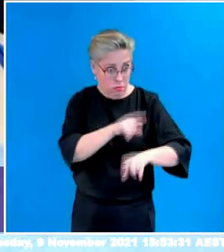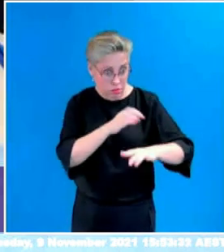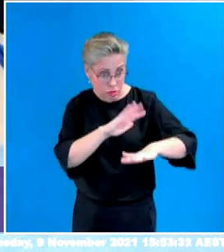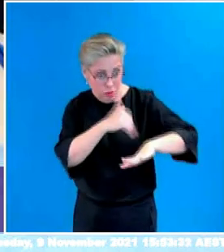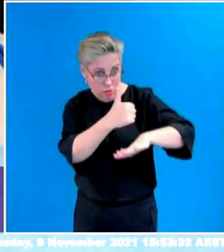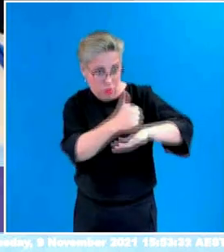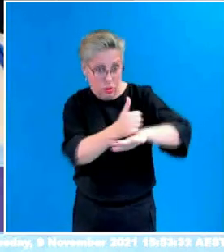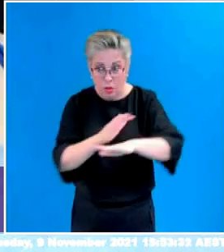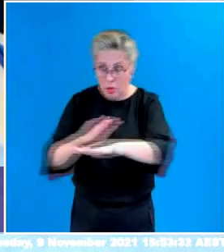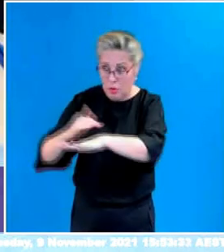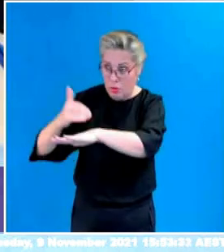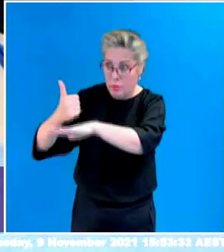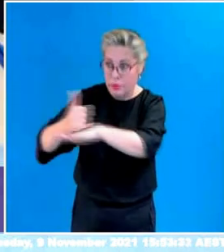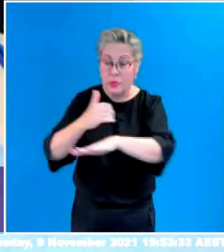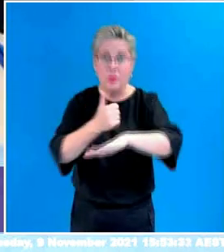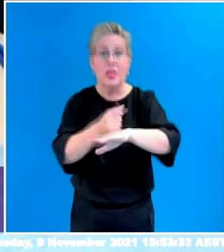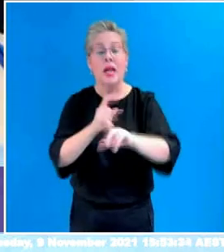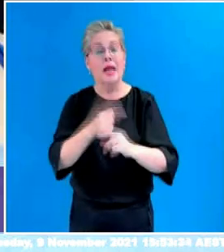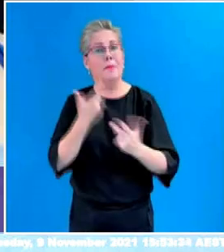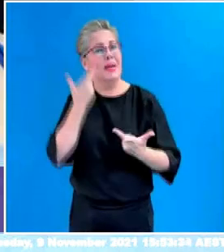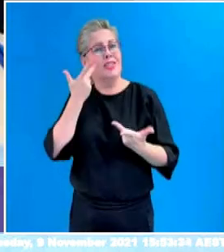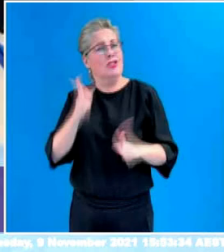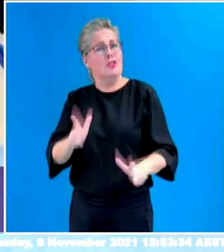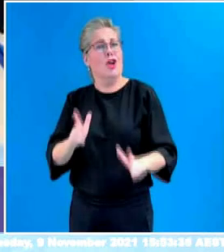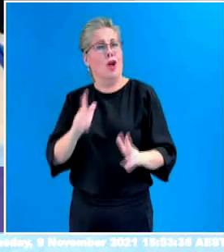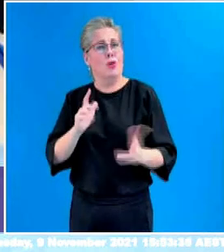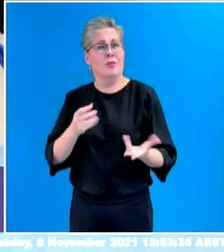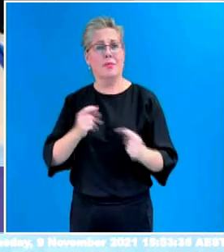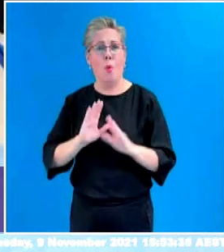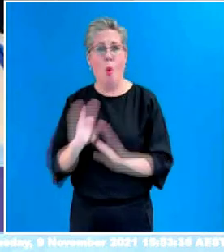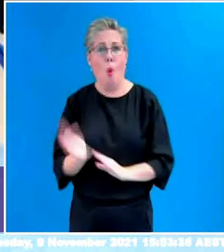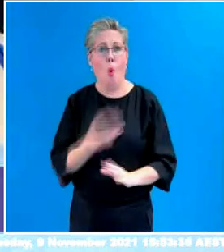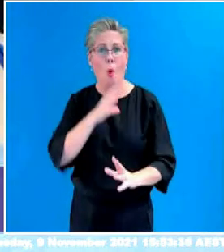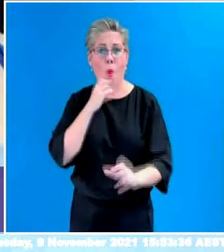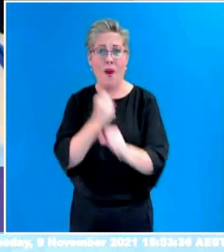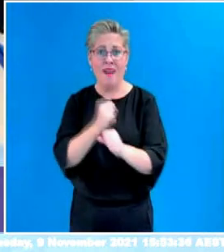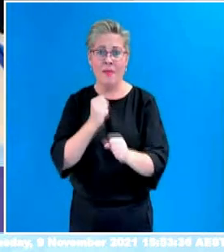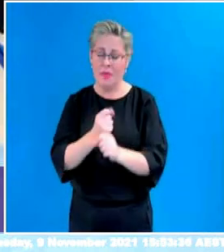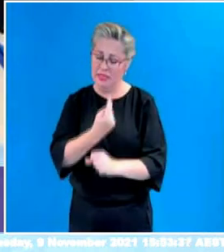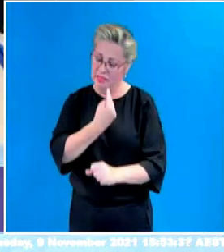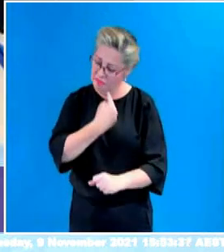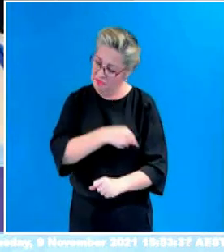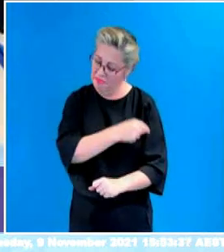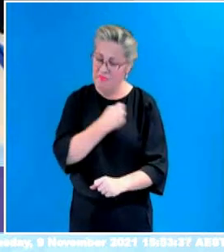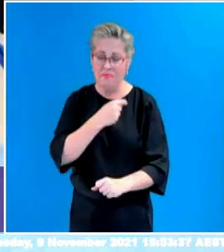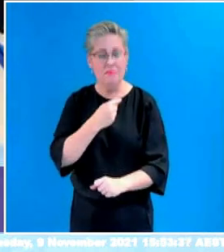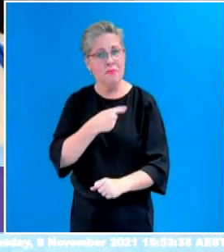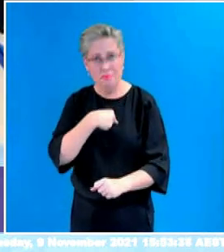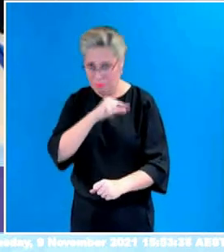that all governments are committed to continuing to improve, and it's not a